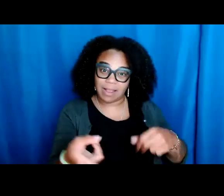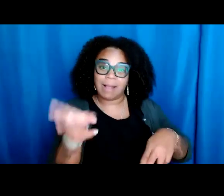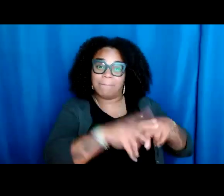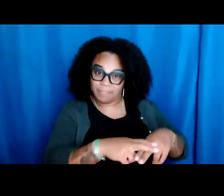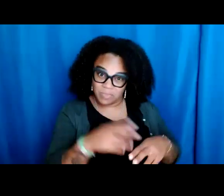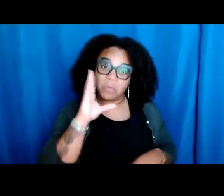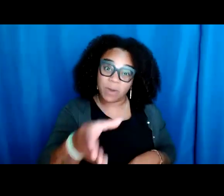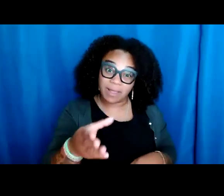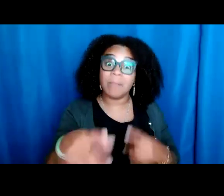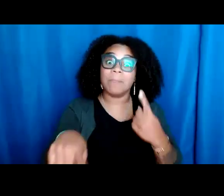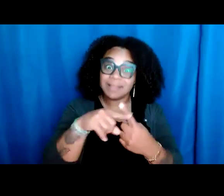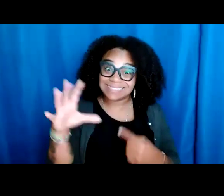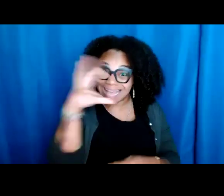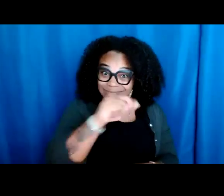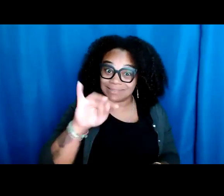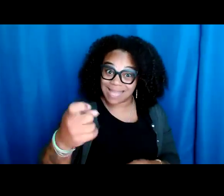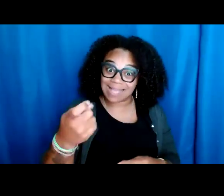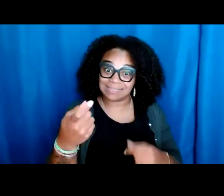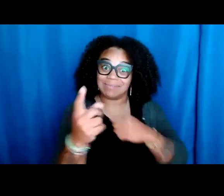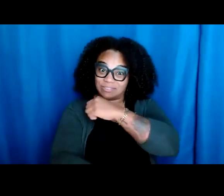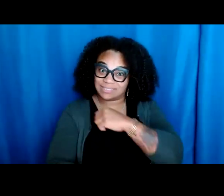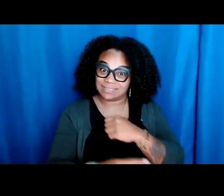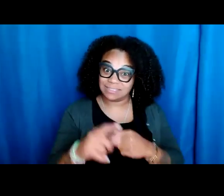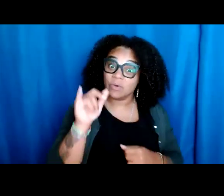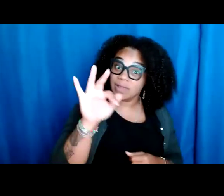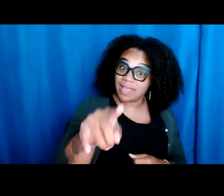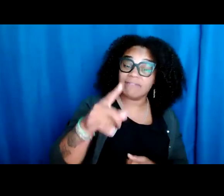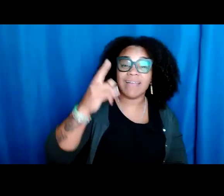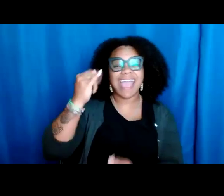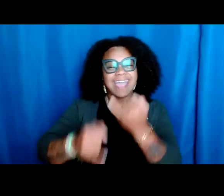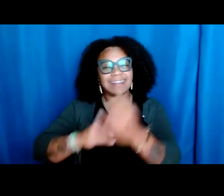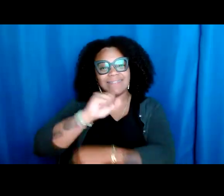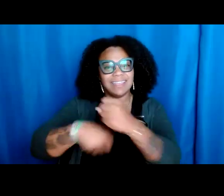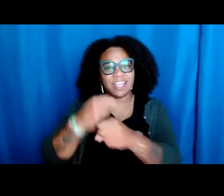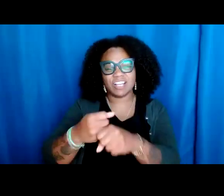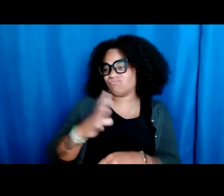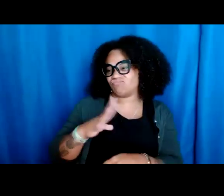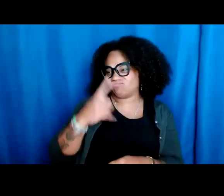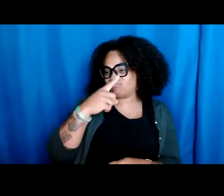So, even if you pay the full amount with your tax return, you can still be given an Estimated